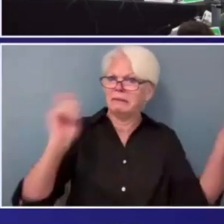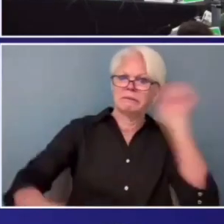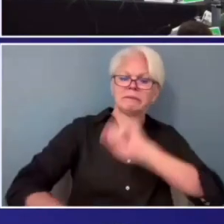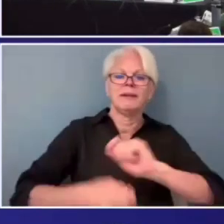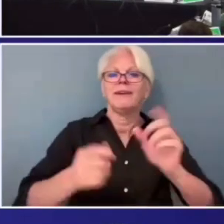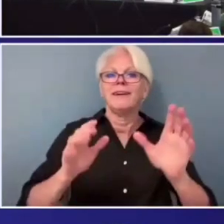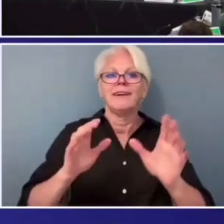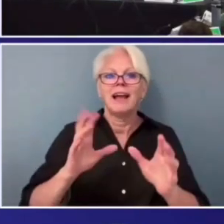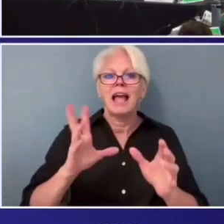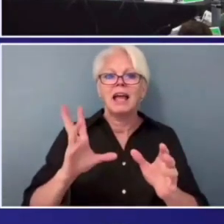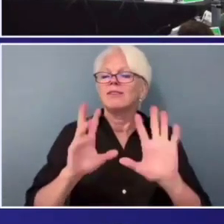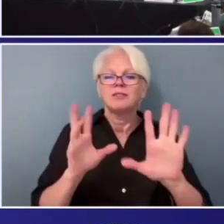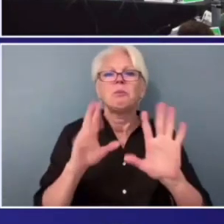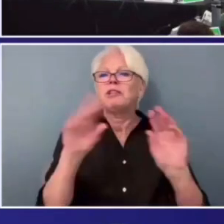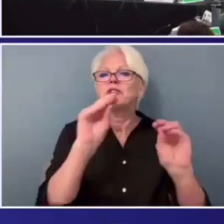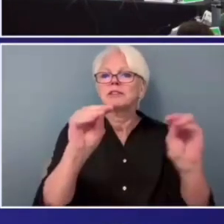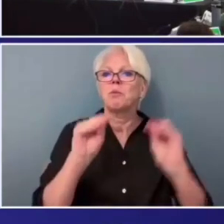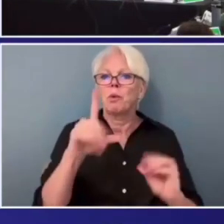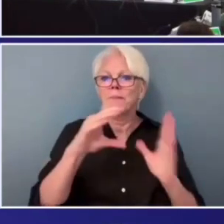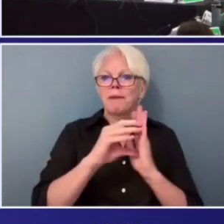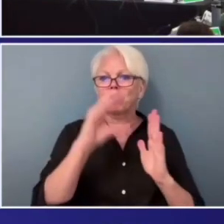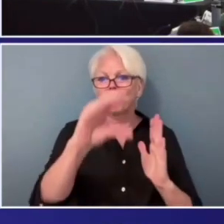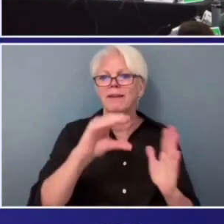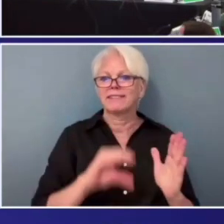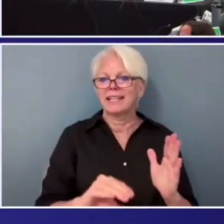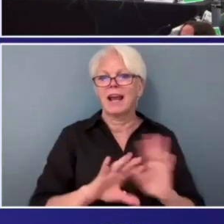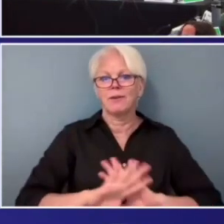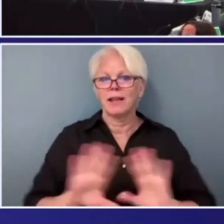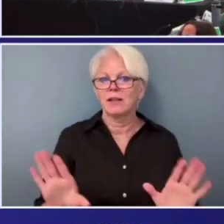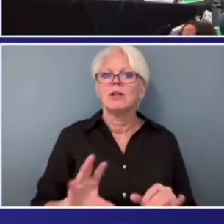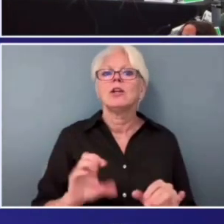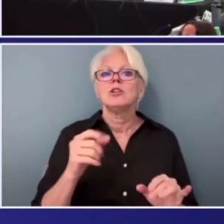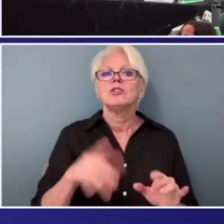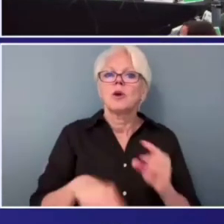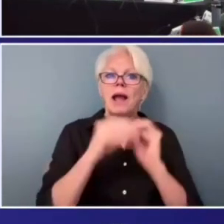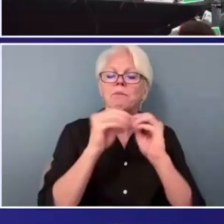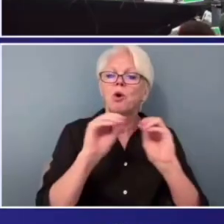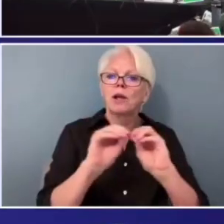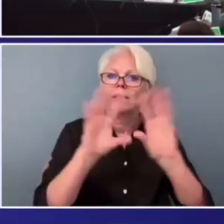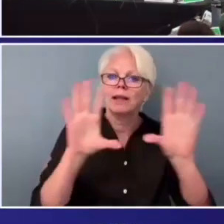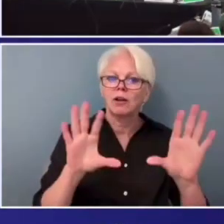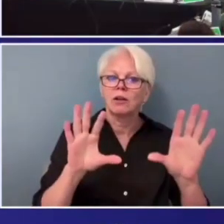moving it down a paragraph and putting, with clarity, in subparagraph (l),